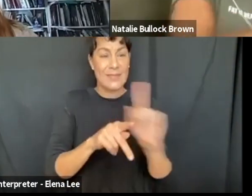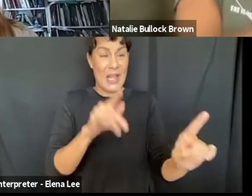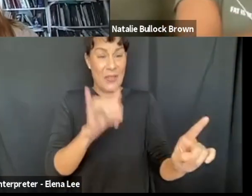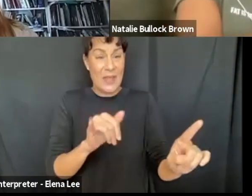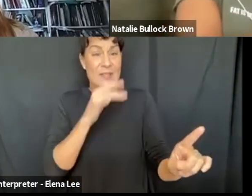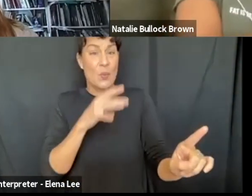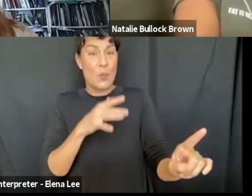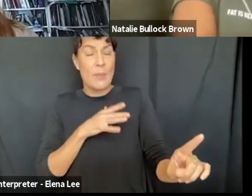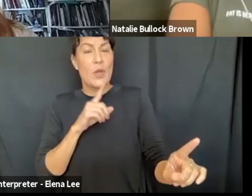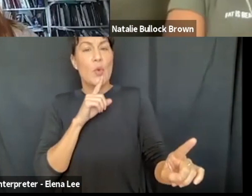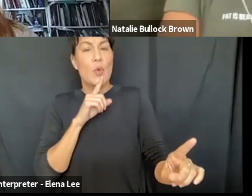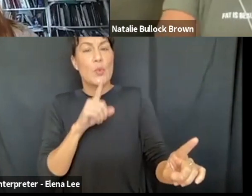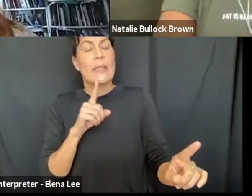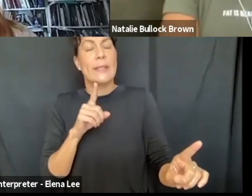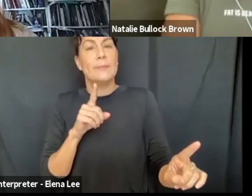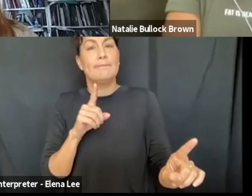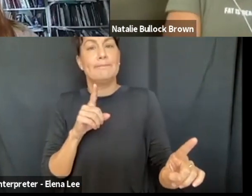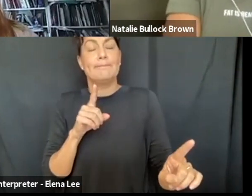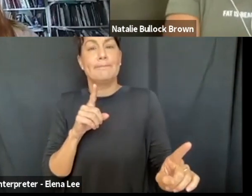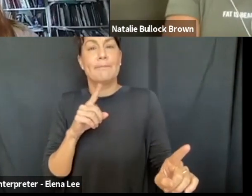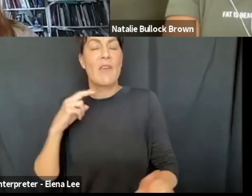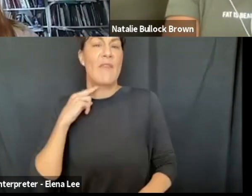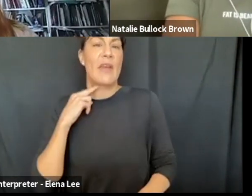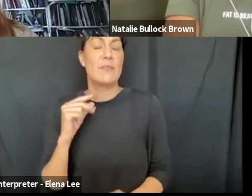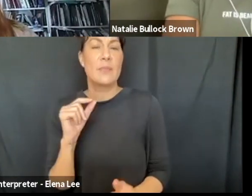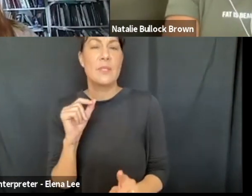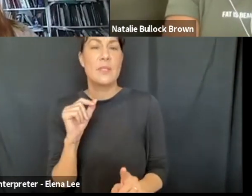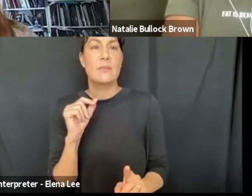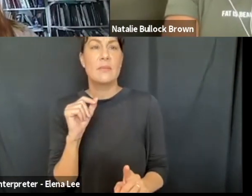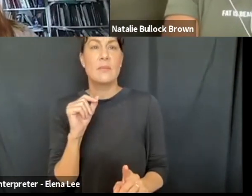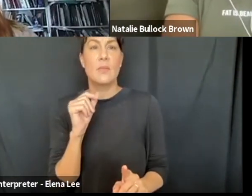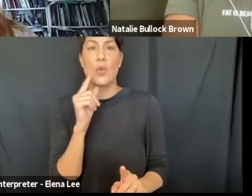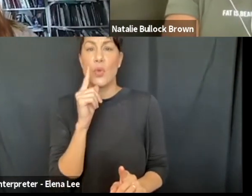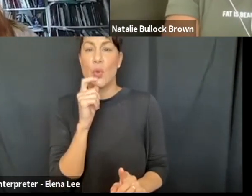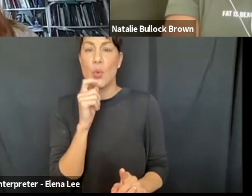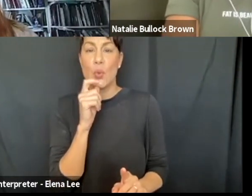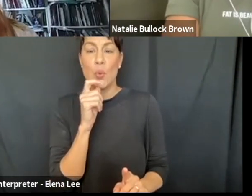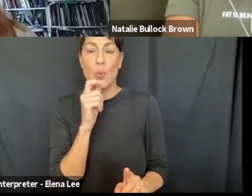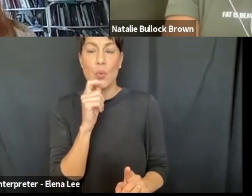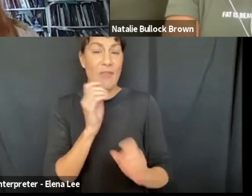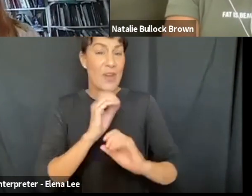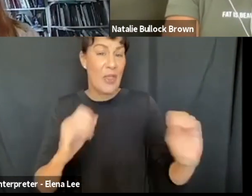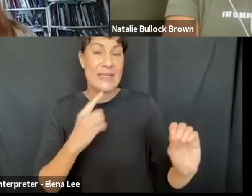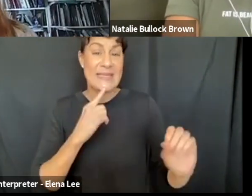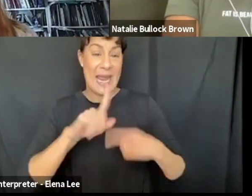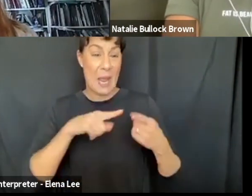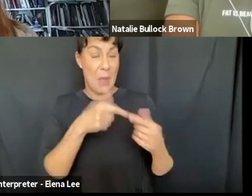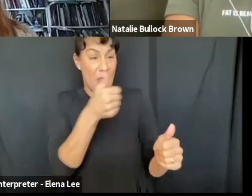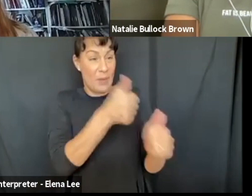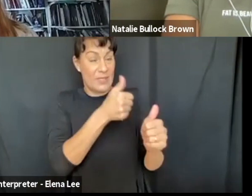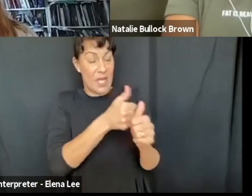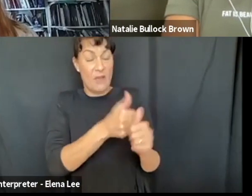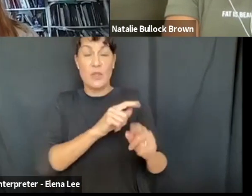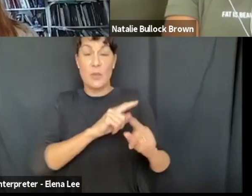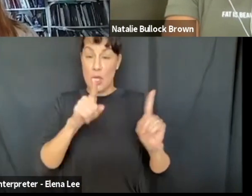who don't have really anything else to say about themselves. And in fact, when you meet these women and you get to know their stories,